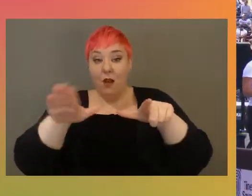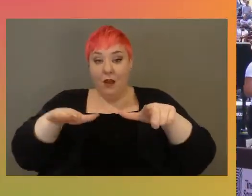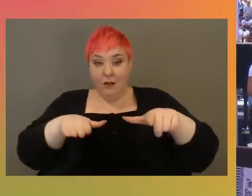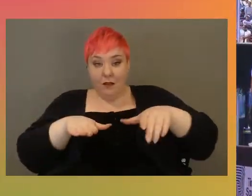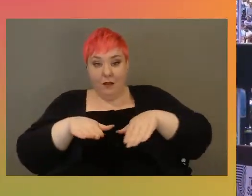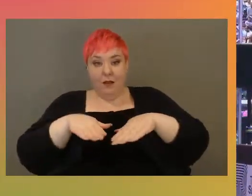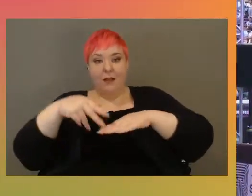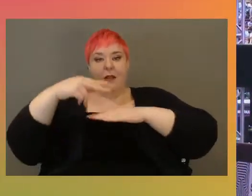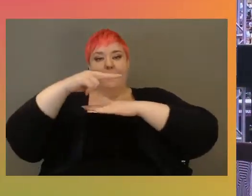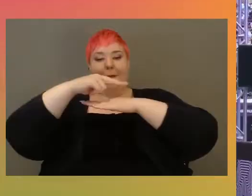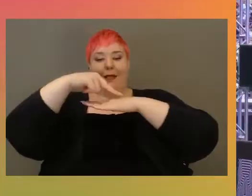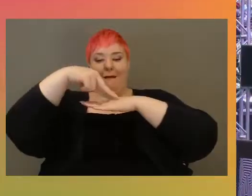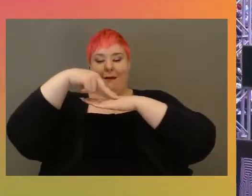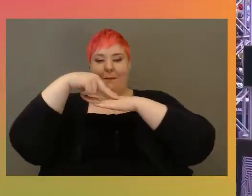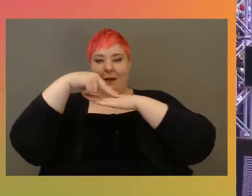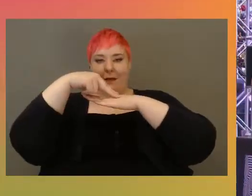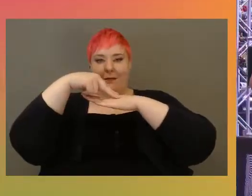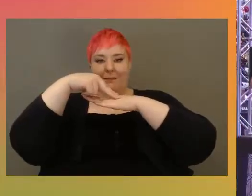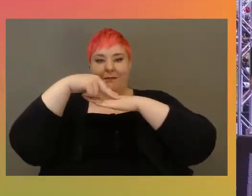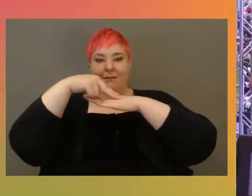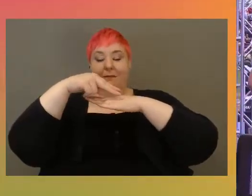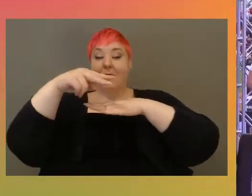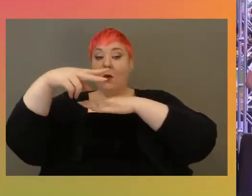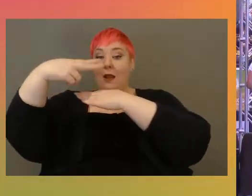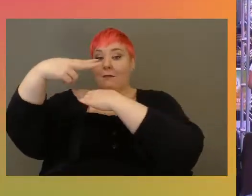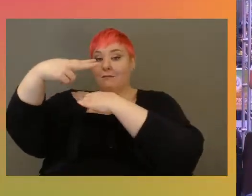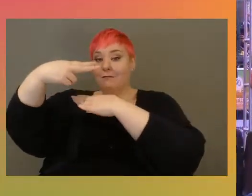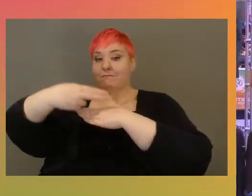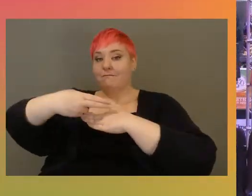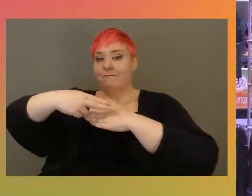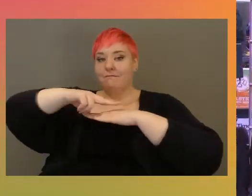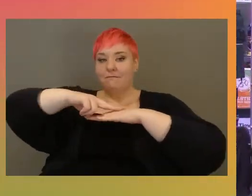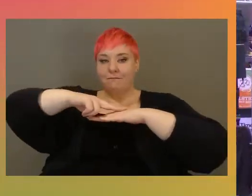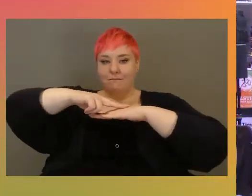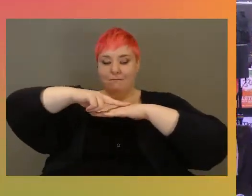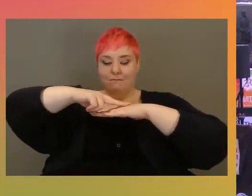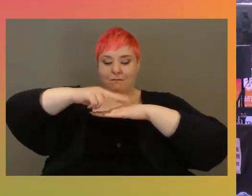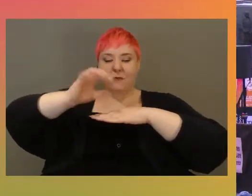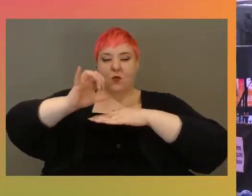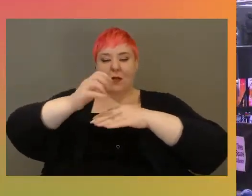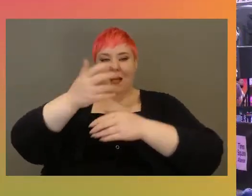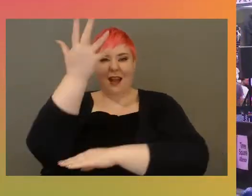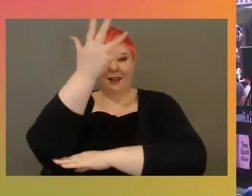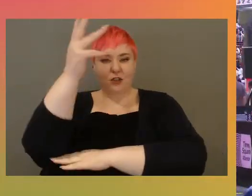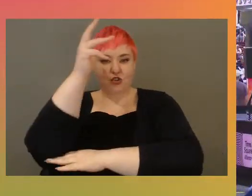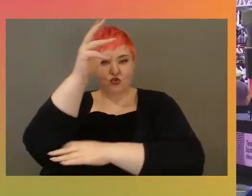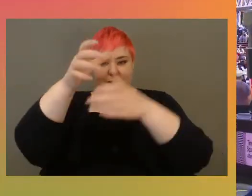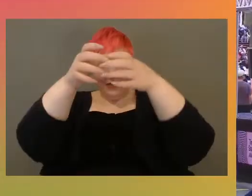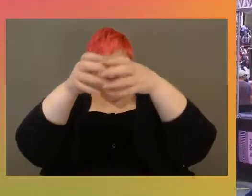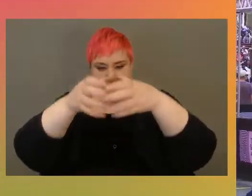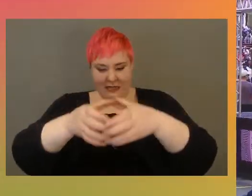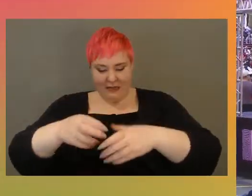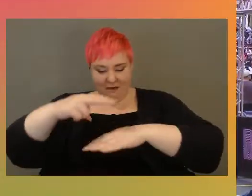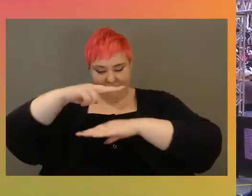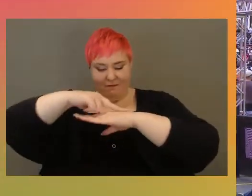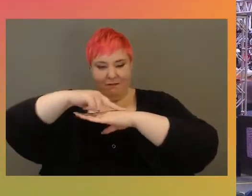EYES UP, SWAN DIVE FORWARD. BEND THE LEGS, SLIDE THE CHIN AND CHEST FORWARD, LEFT FOOT,